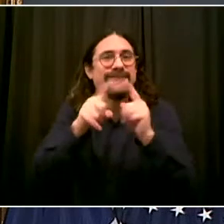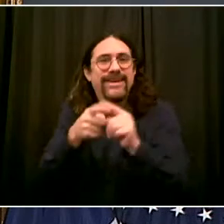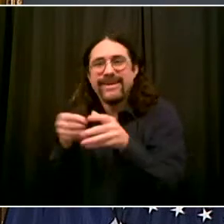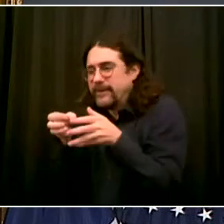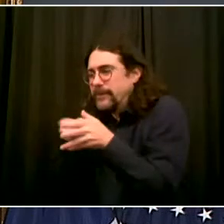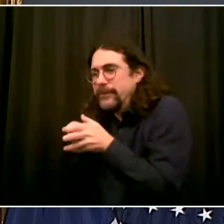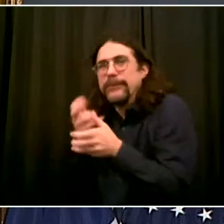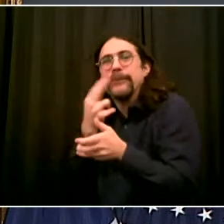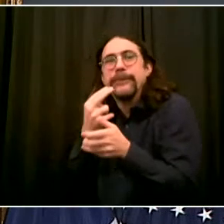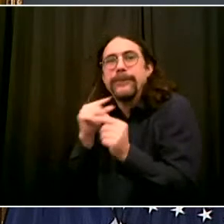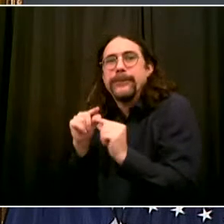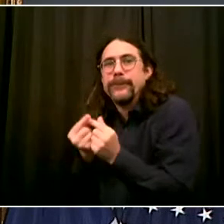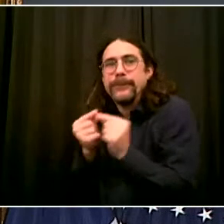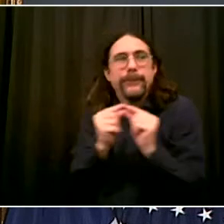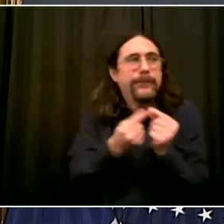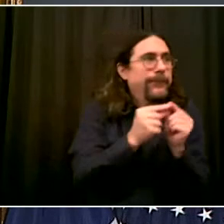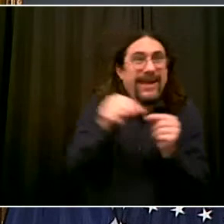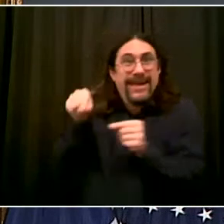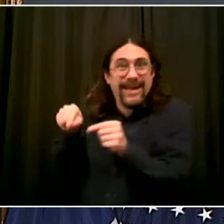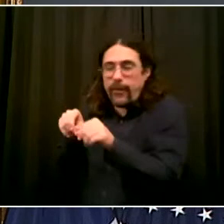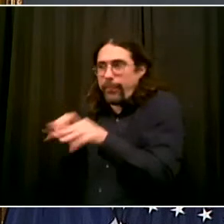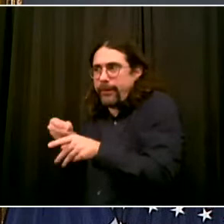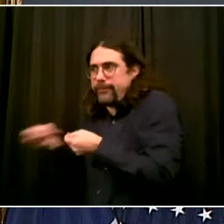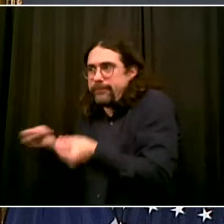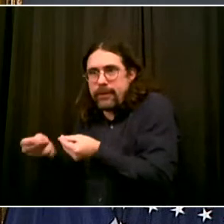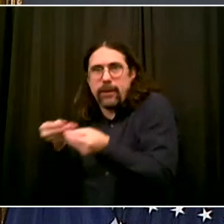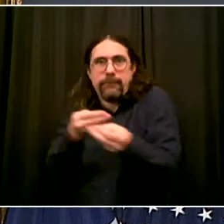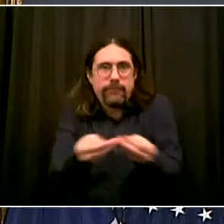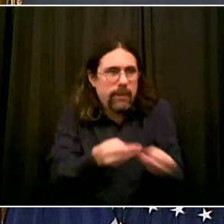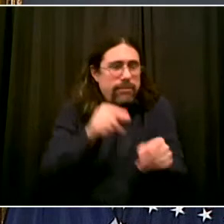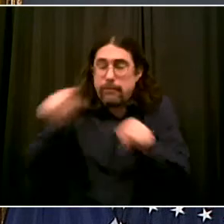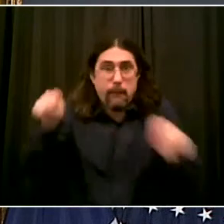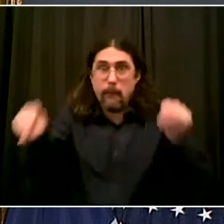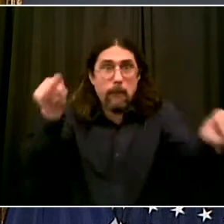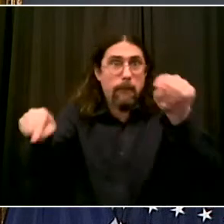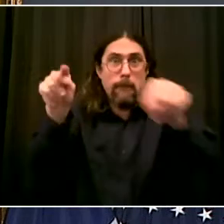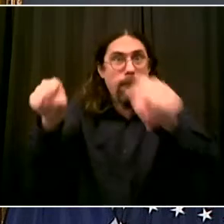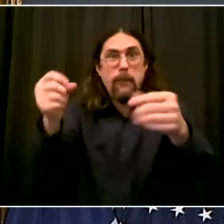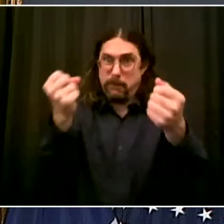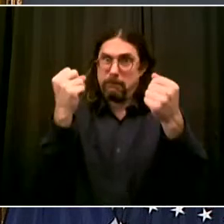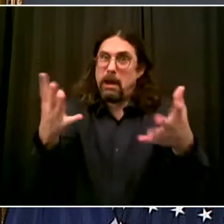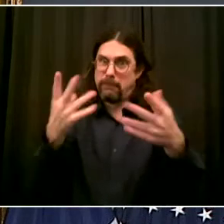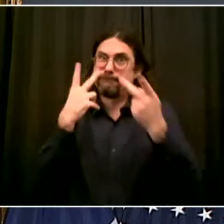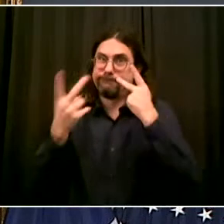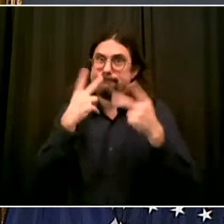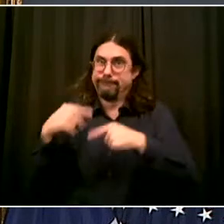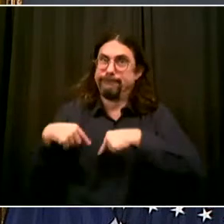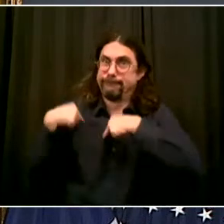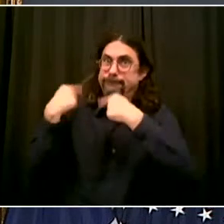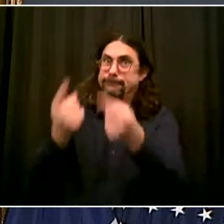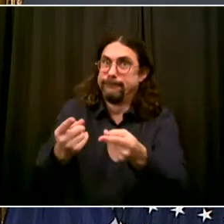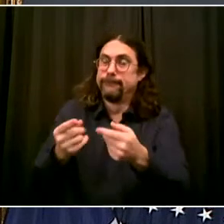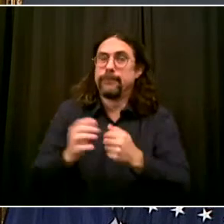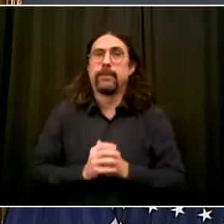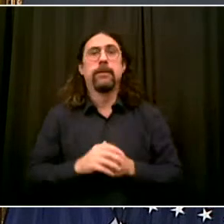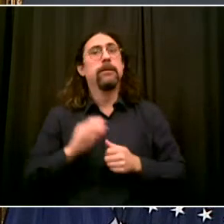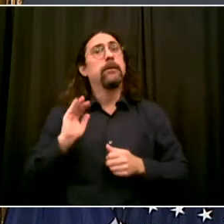FOR AND AS WE HAVE DETECTED THE SMAALLER EVENTS, WE HAVE BEEN ABLE TO EFFECTIVELY INTERVENE TO BREAK THE CHAIAINS